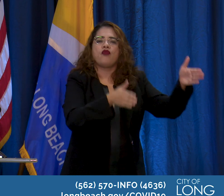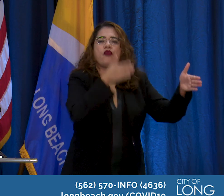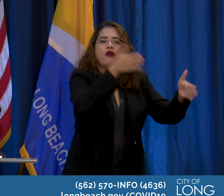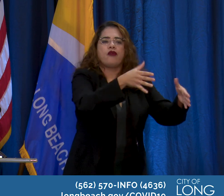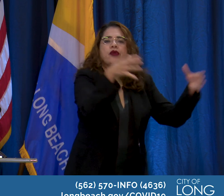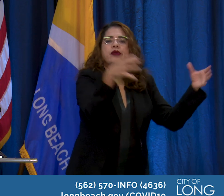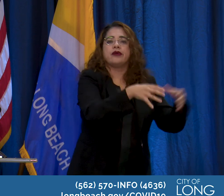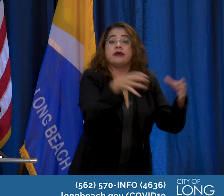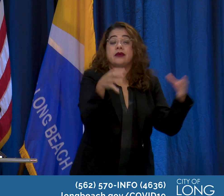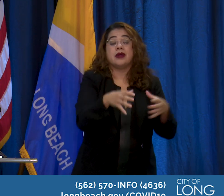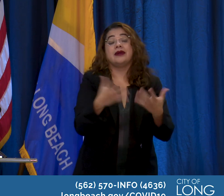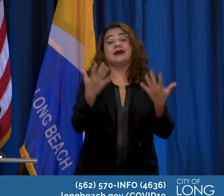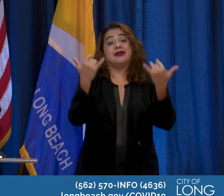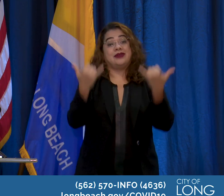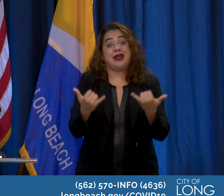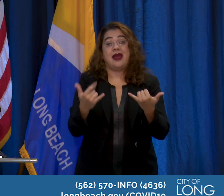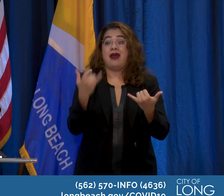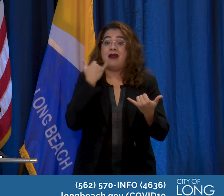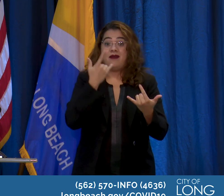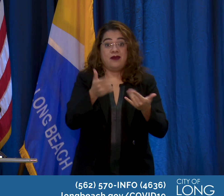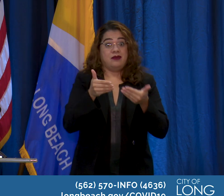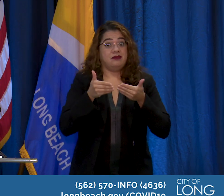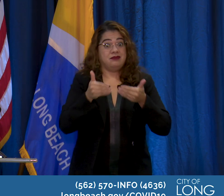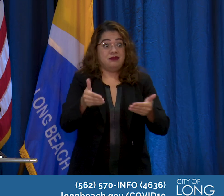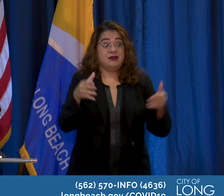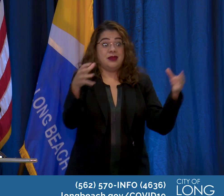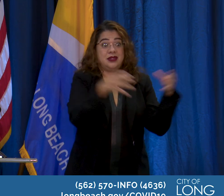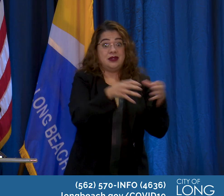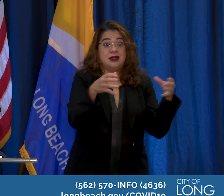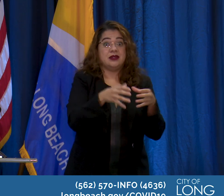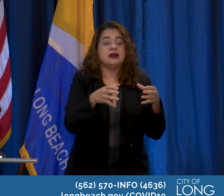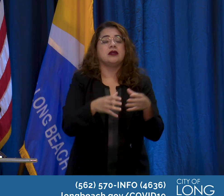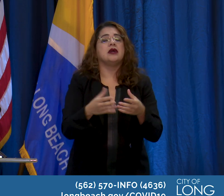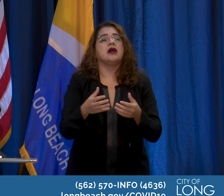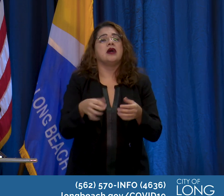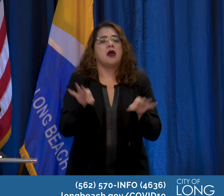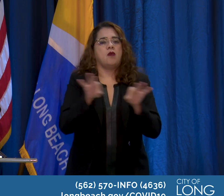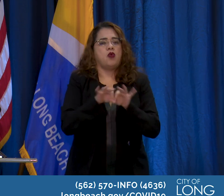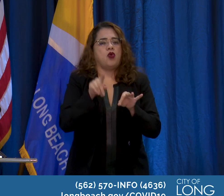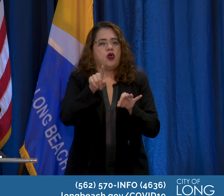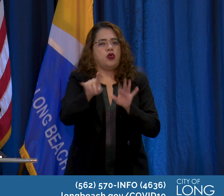risk of transmission and have measures in place to address a potential outbreak.